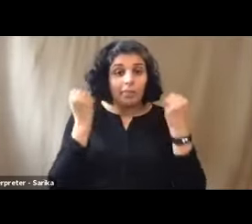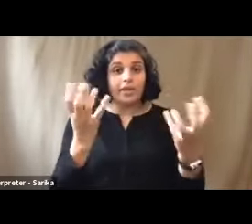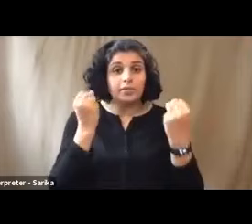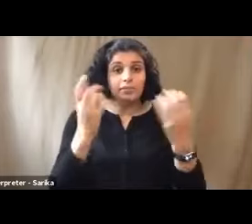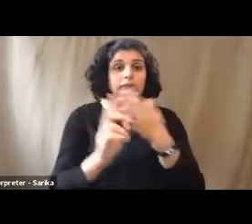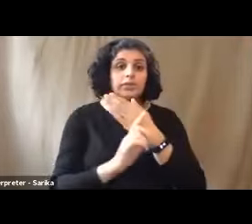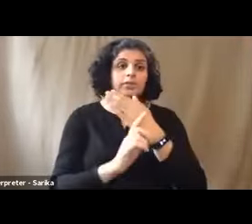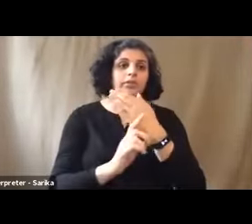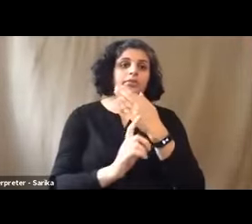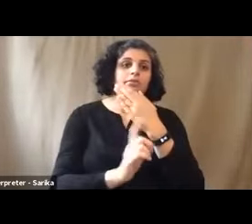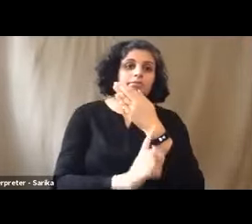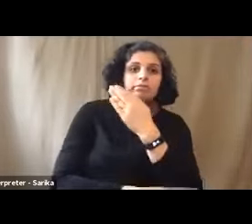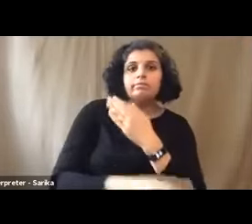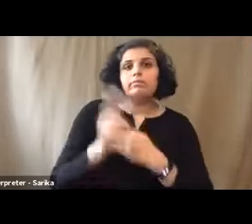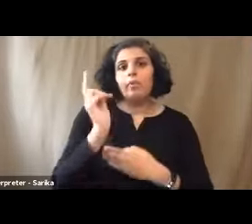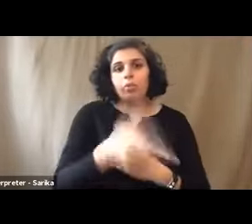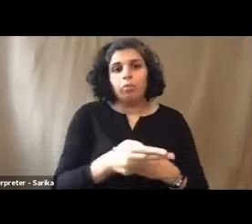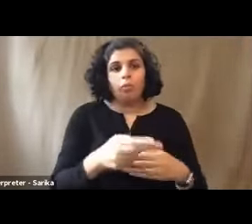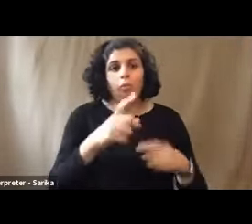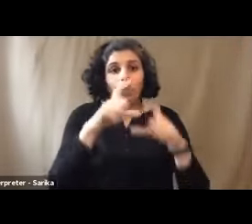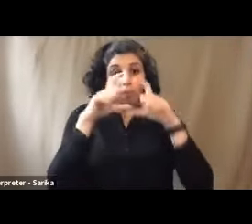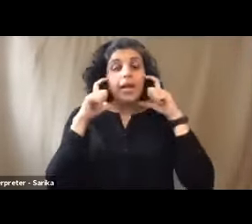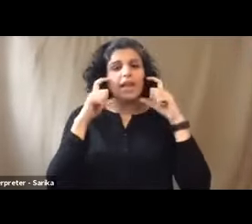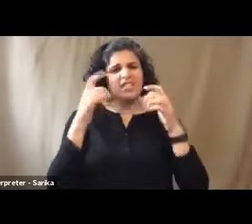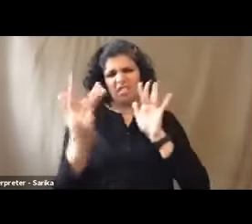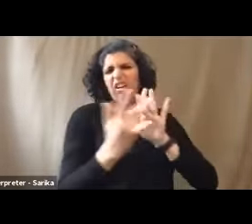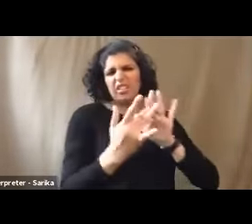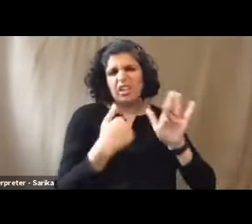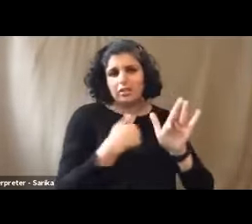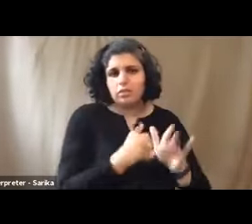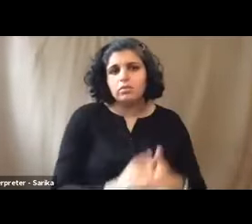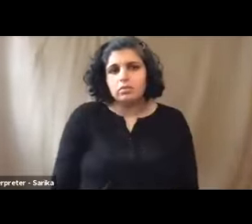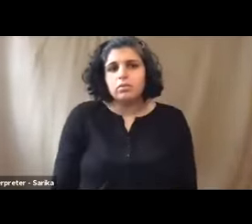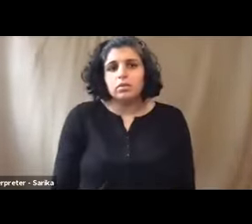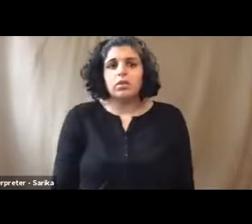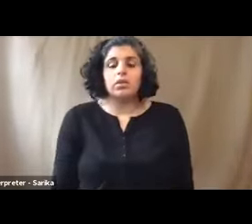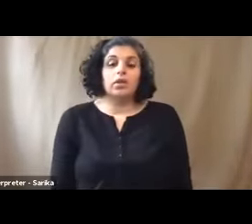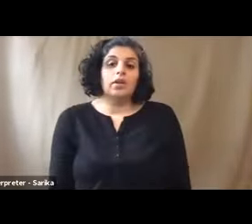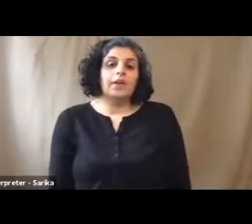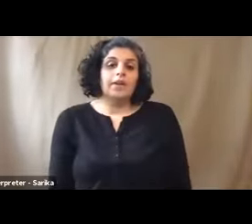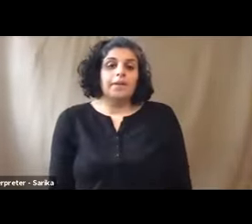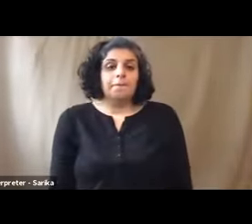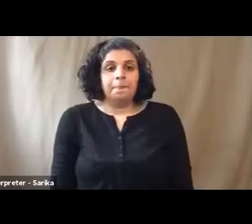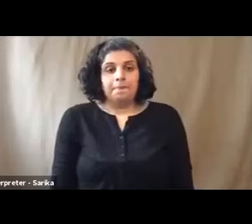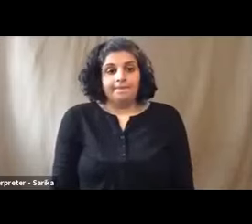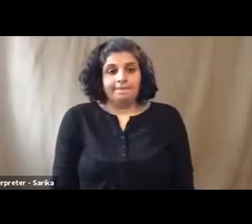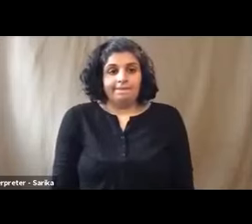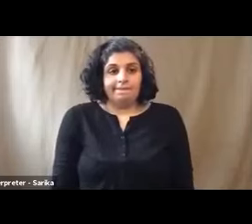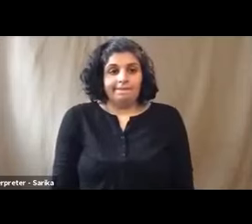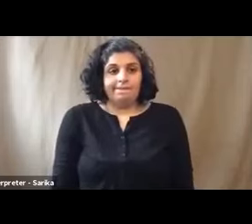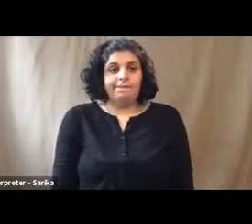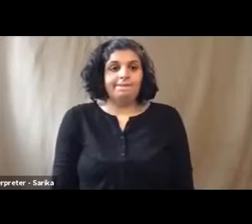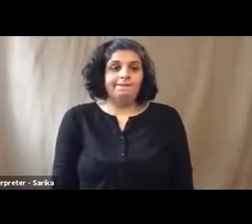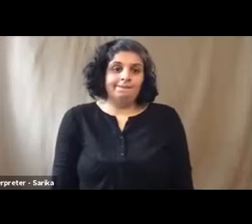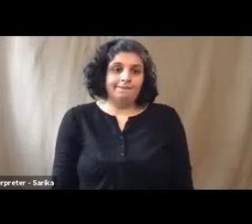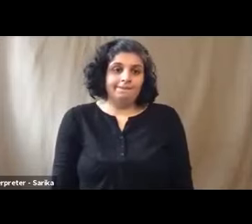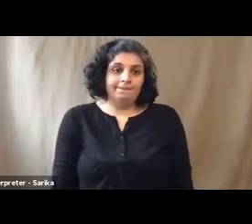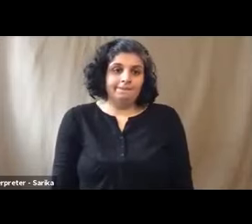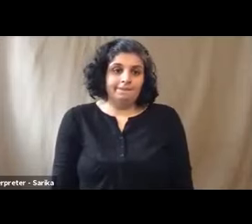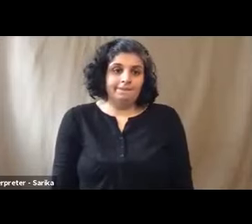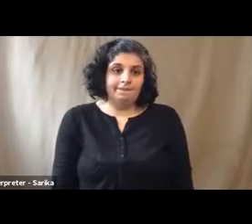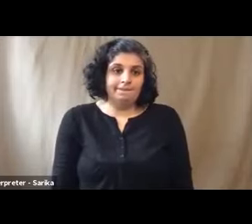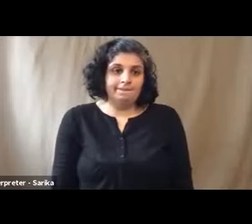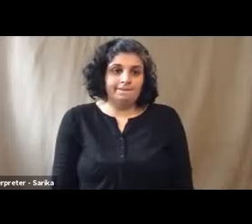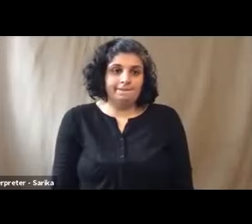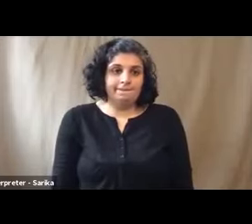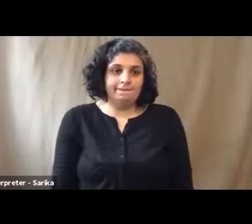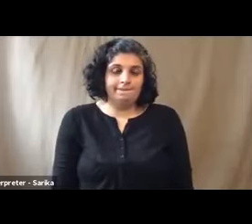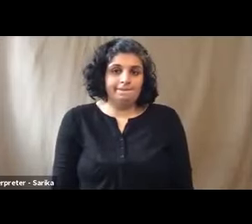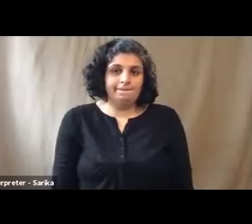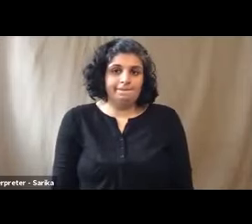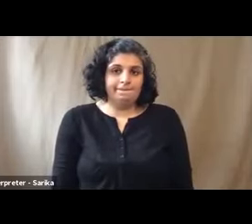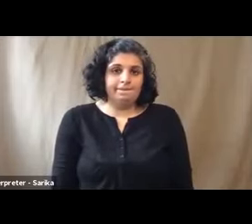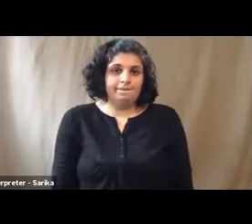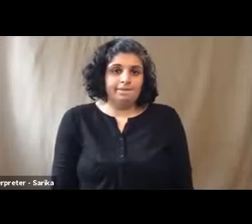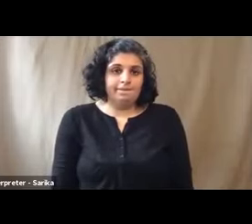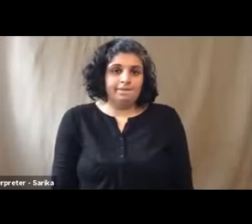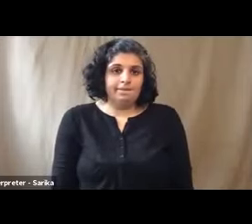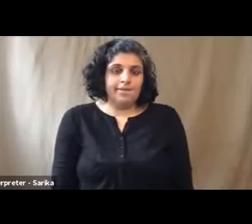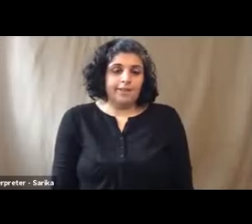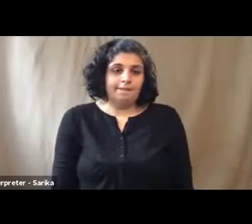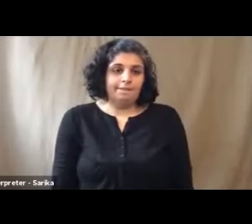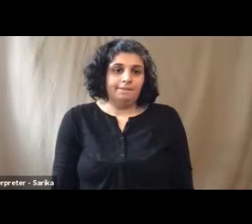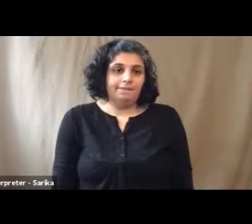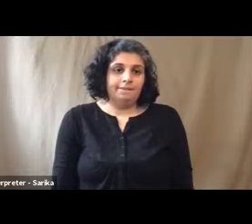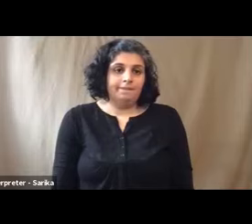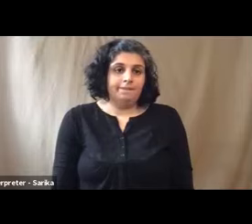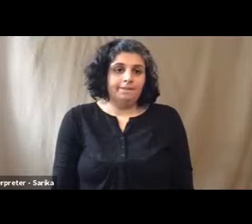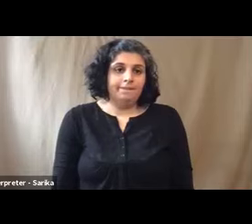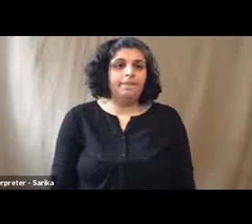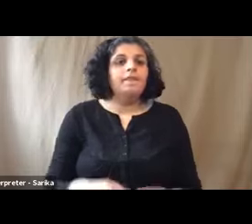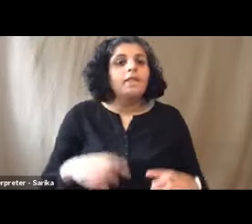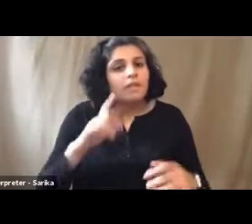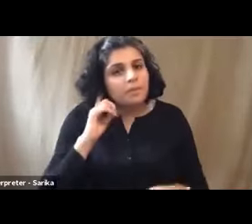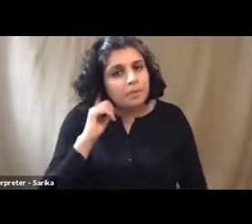and we can help you with that, as well as community programs that provide help with